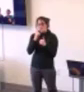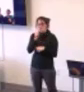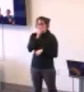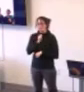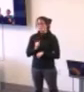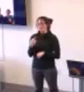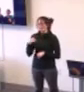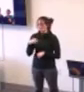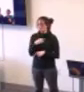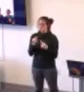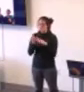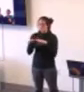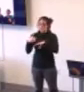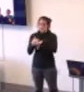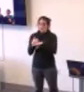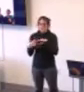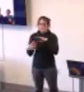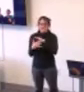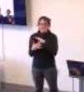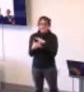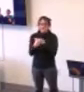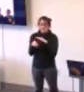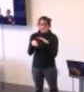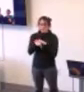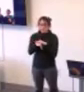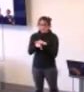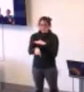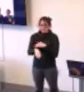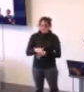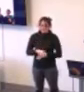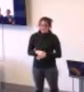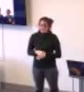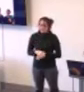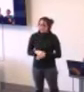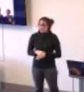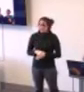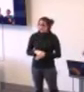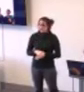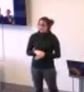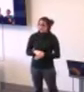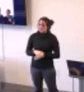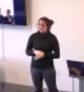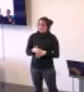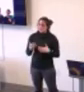to navigate the technology and access. Things we needed to sort out earlier.